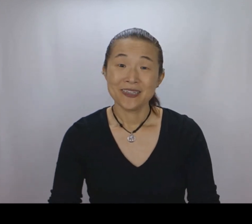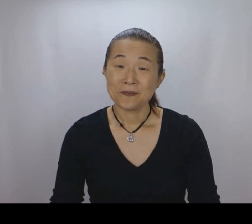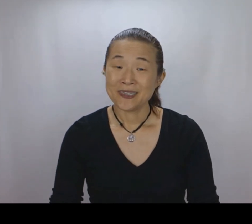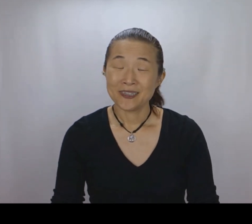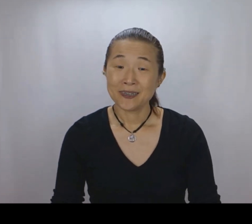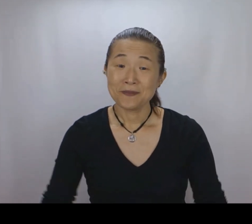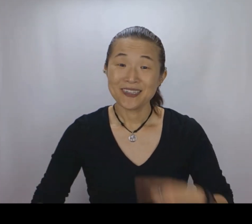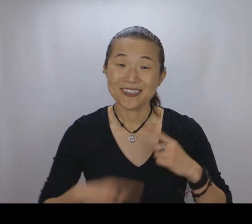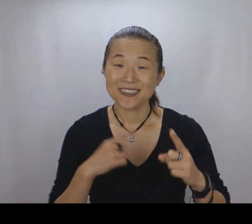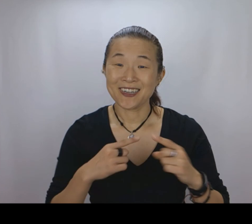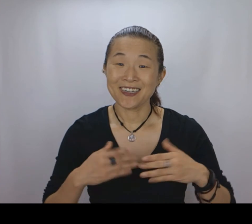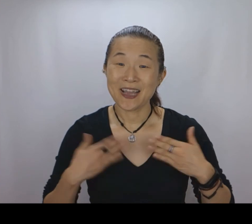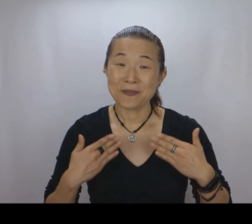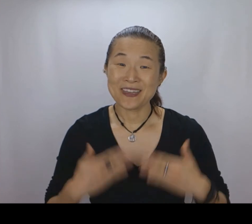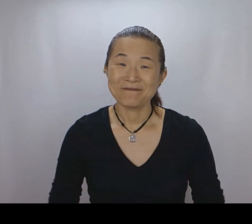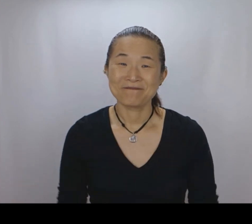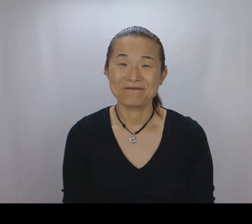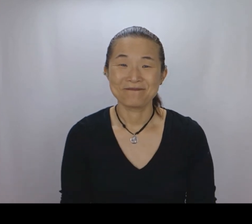In the meantime, sign happy!